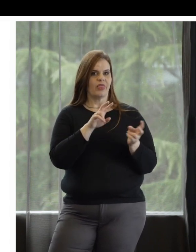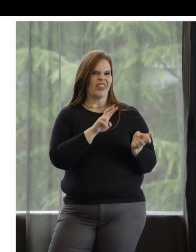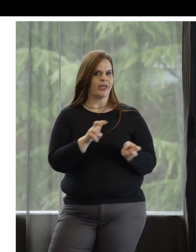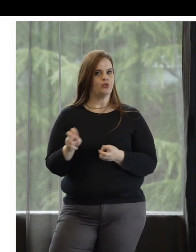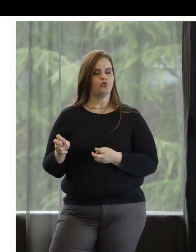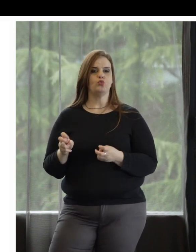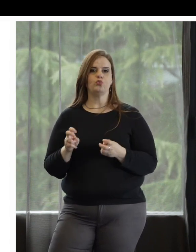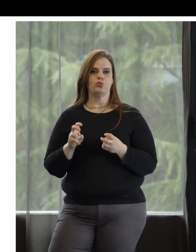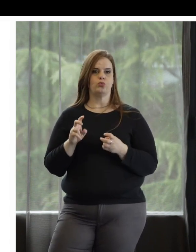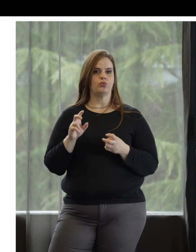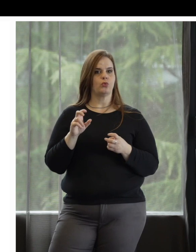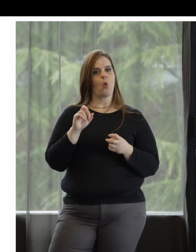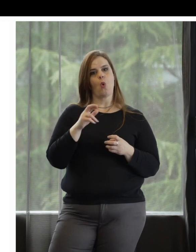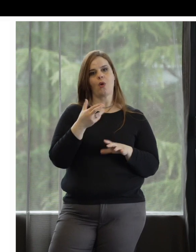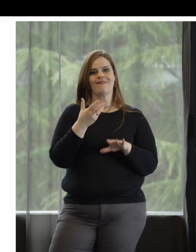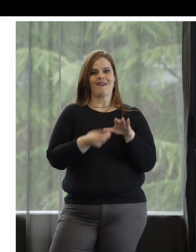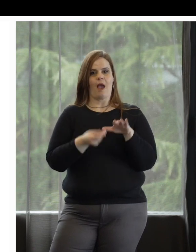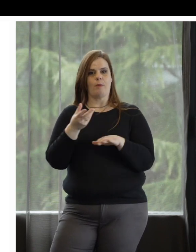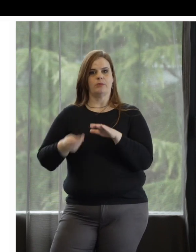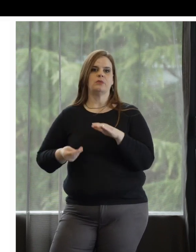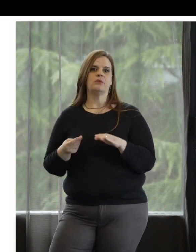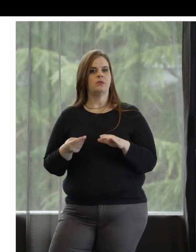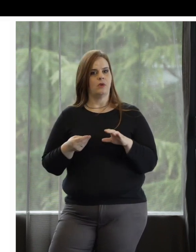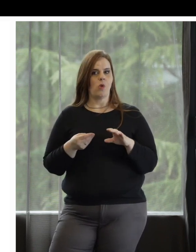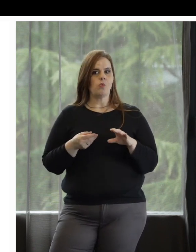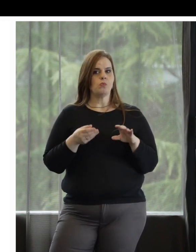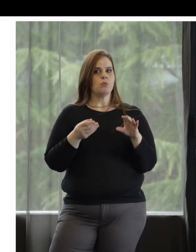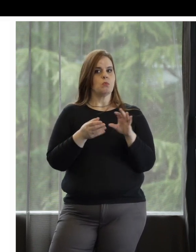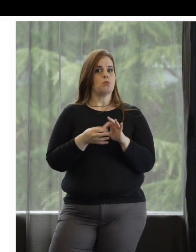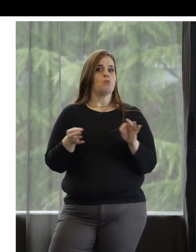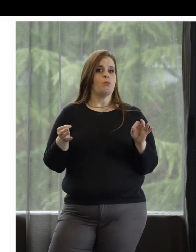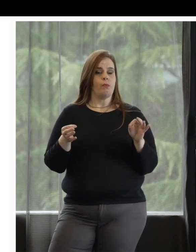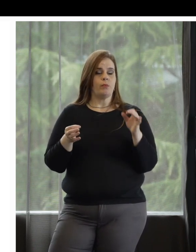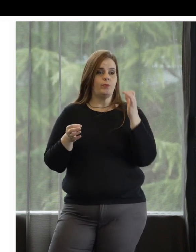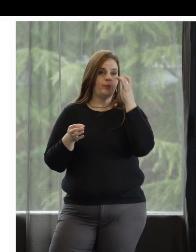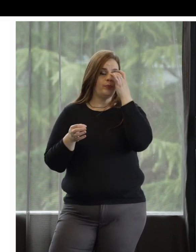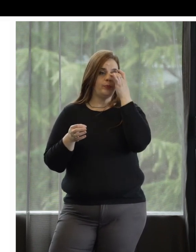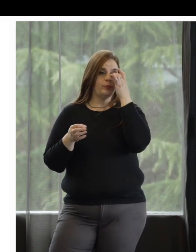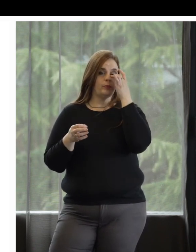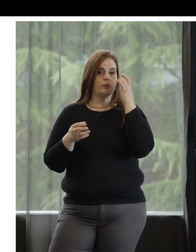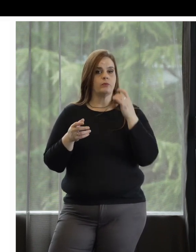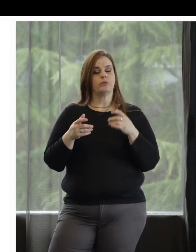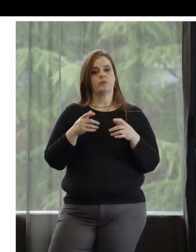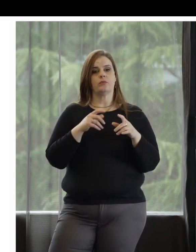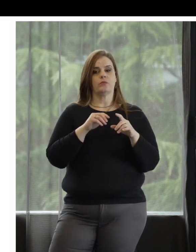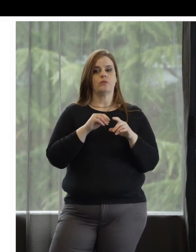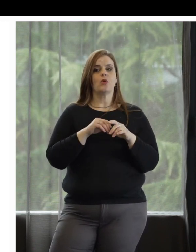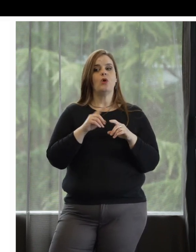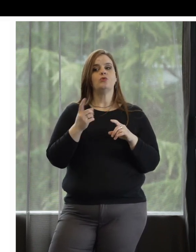or gaps brought up in the M A T S A project. Vulnerable road